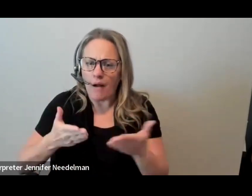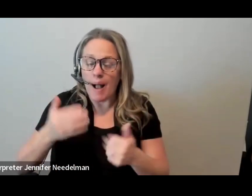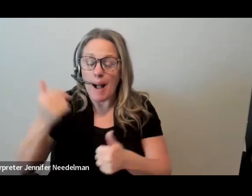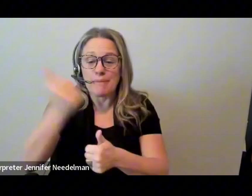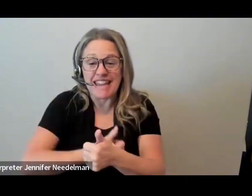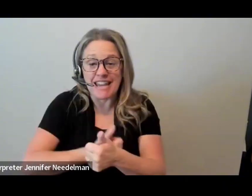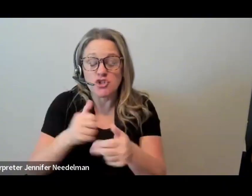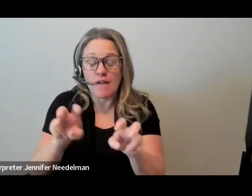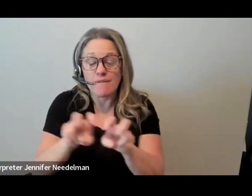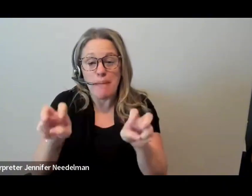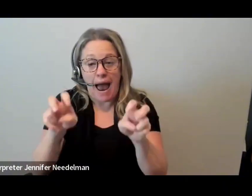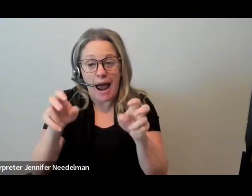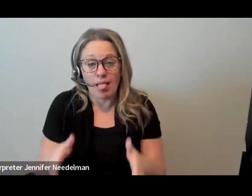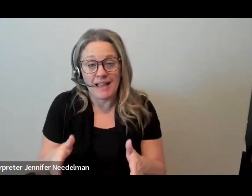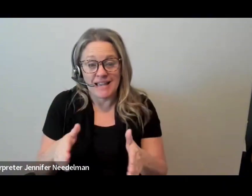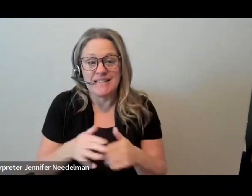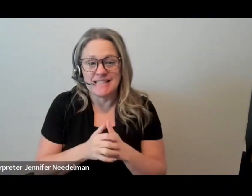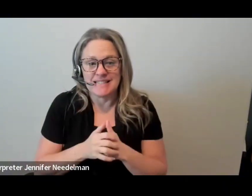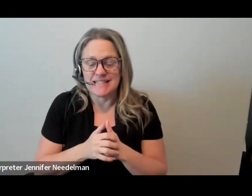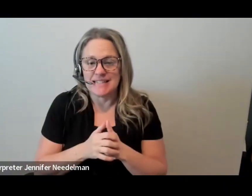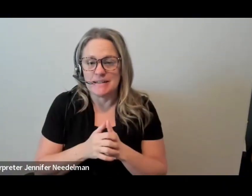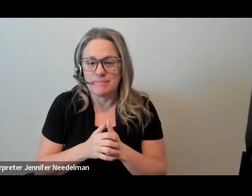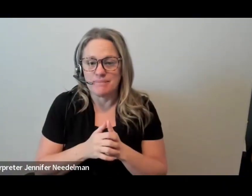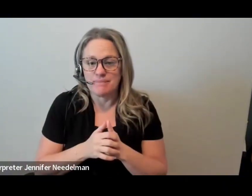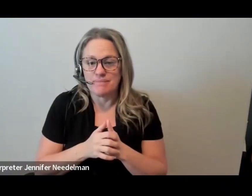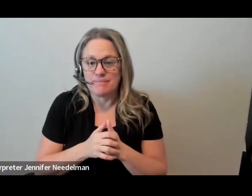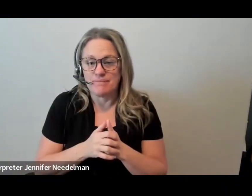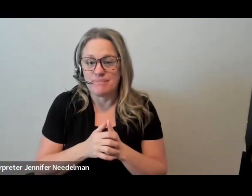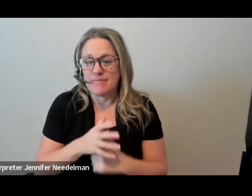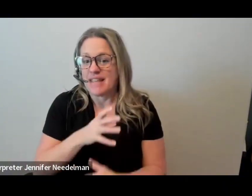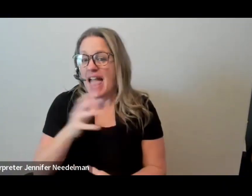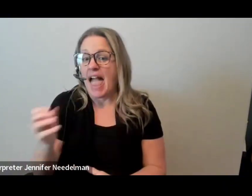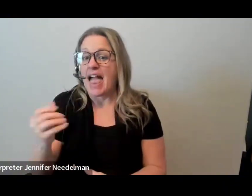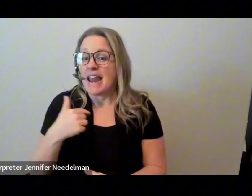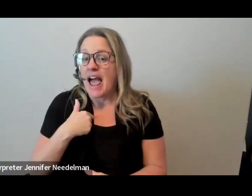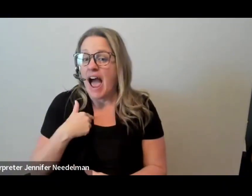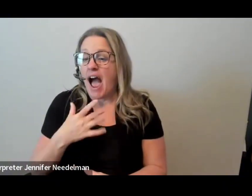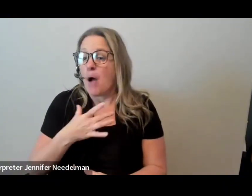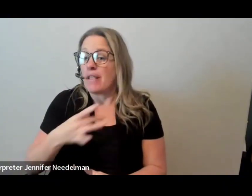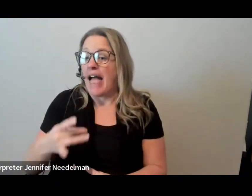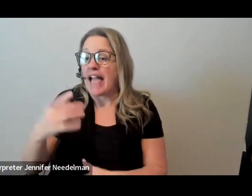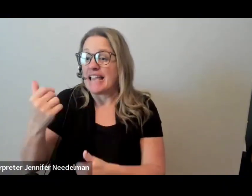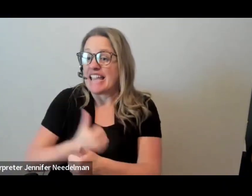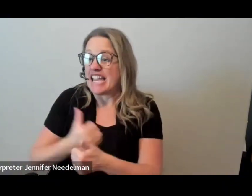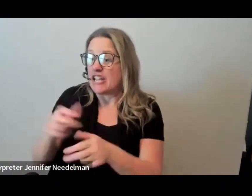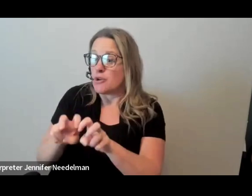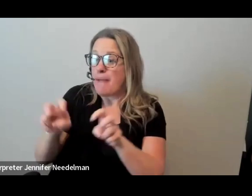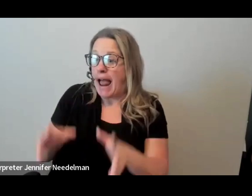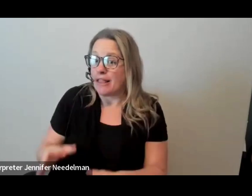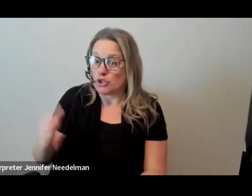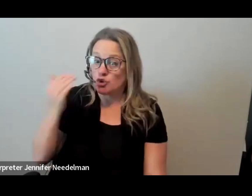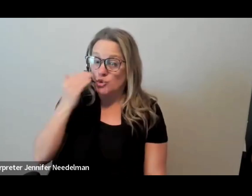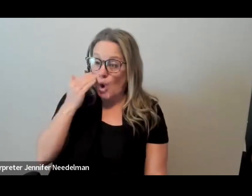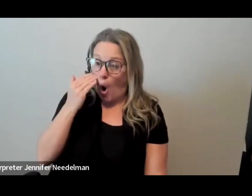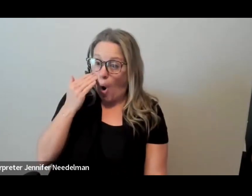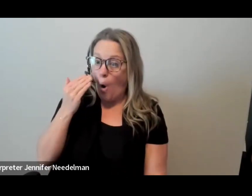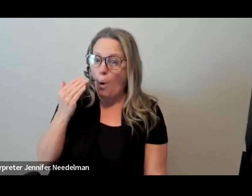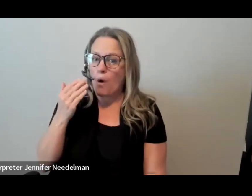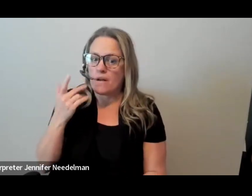of the panelists and what I would like each of the panelists to be aware of as we get involved